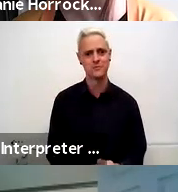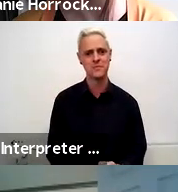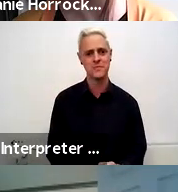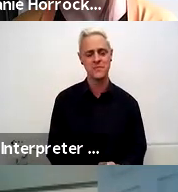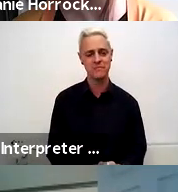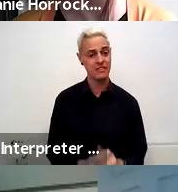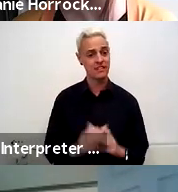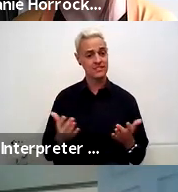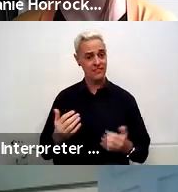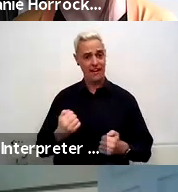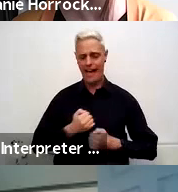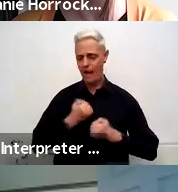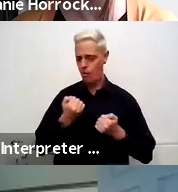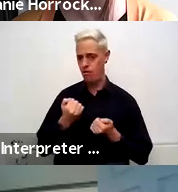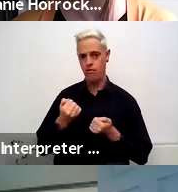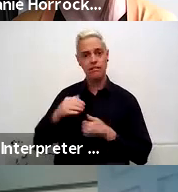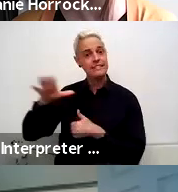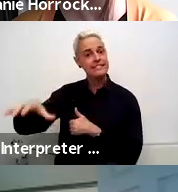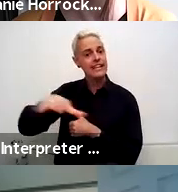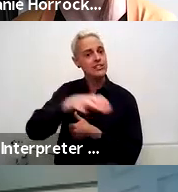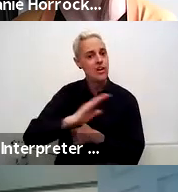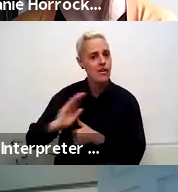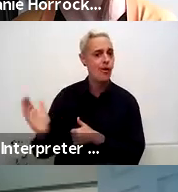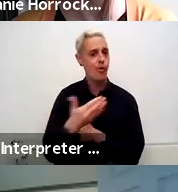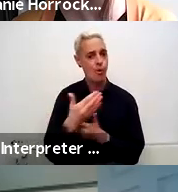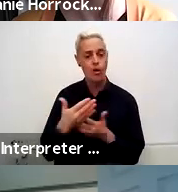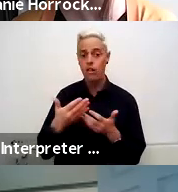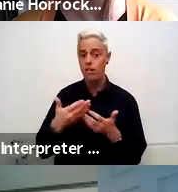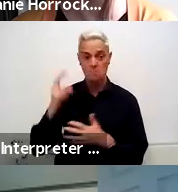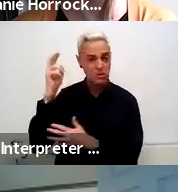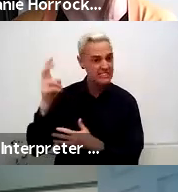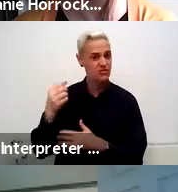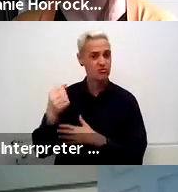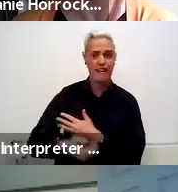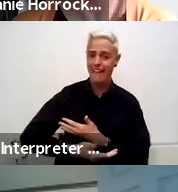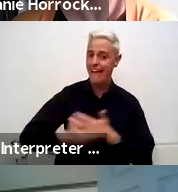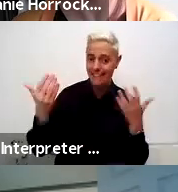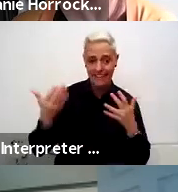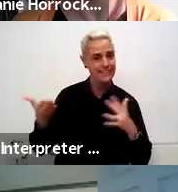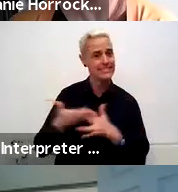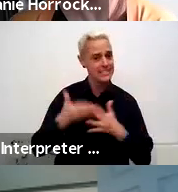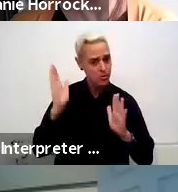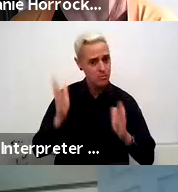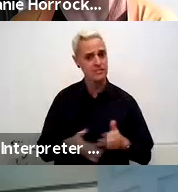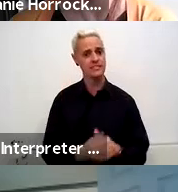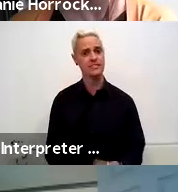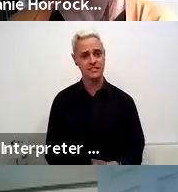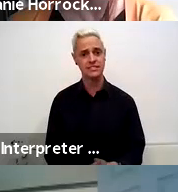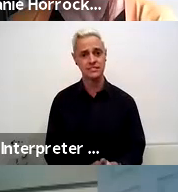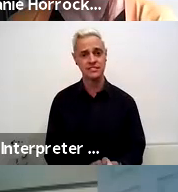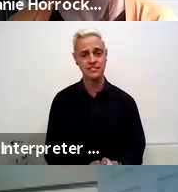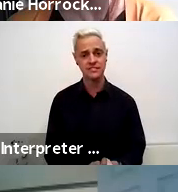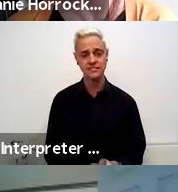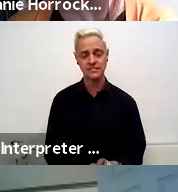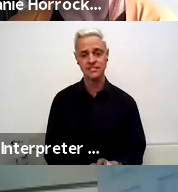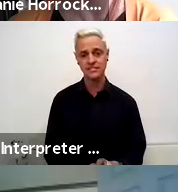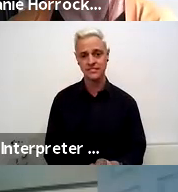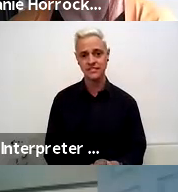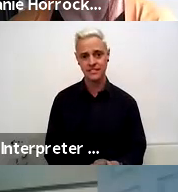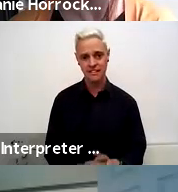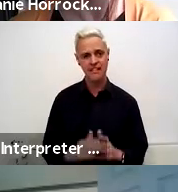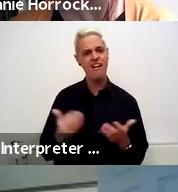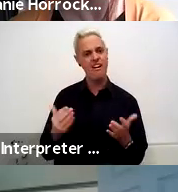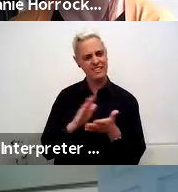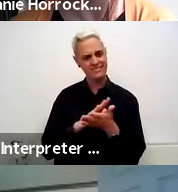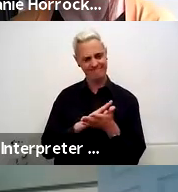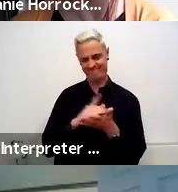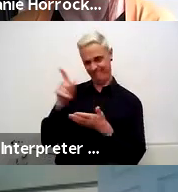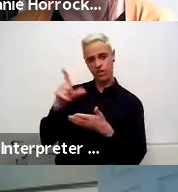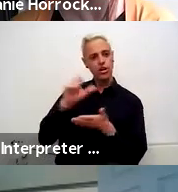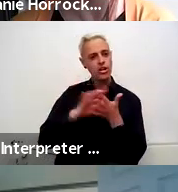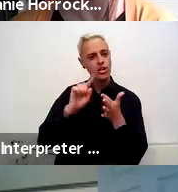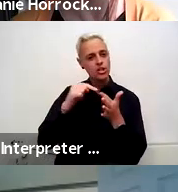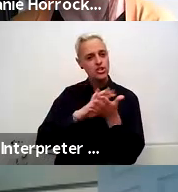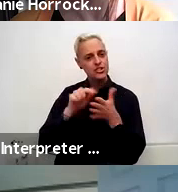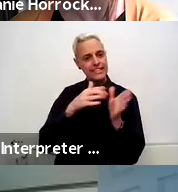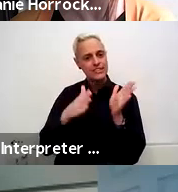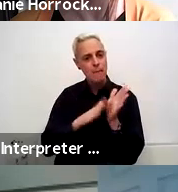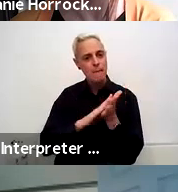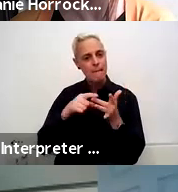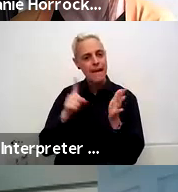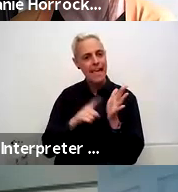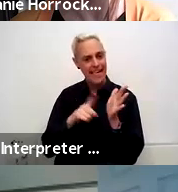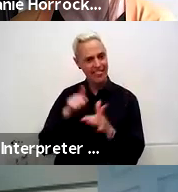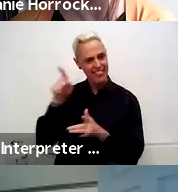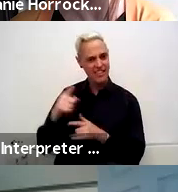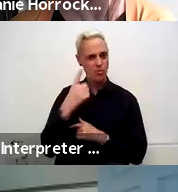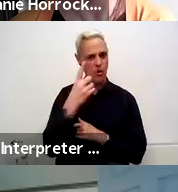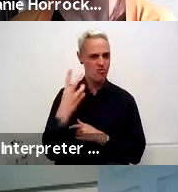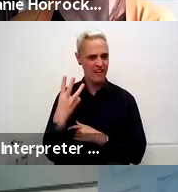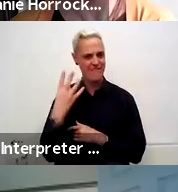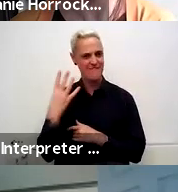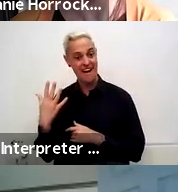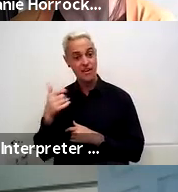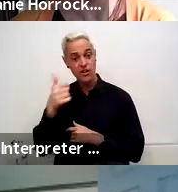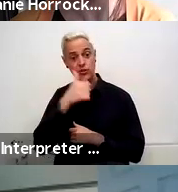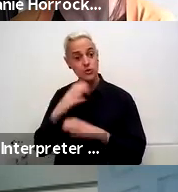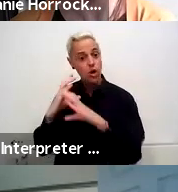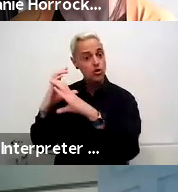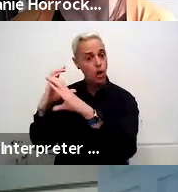We've got to make sure that all our stations all our bosses are accessible. And like we know with the moment with the issues on the Tamil boss death on the 135 using coaches, which are not easily accessible for disabled people.